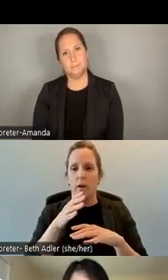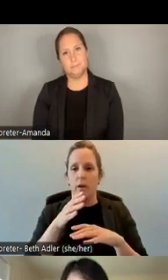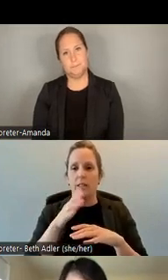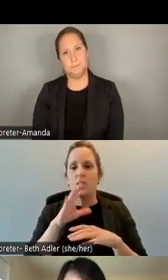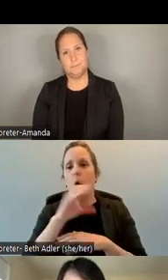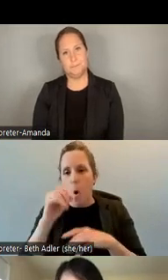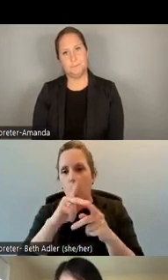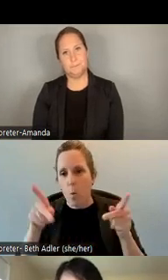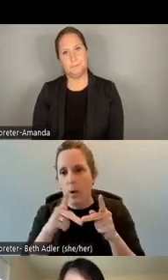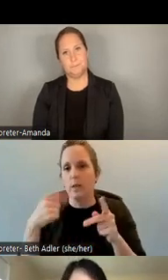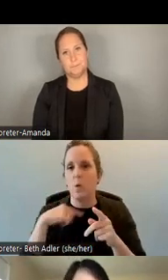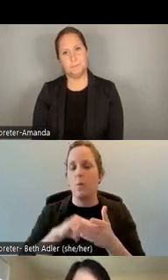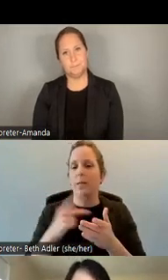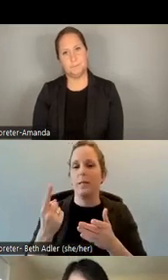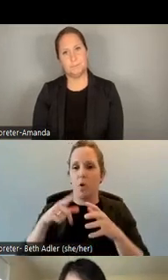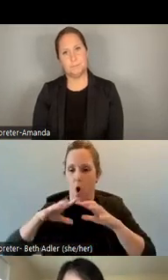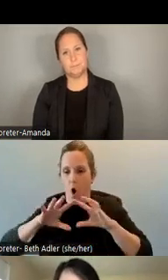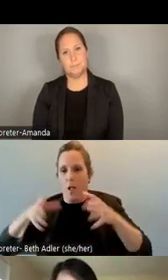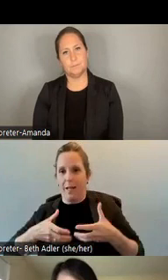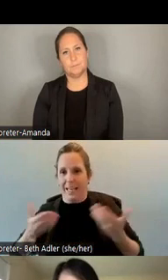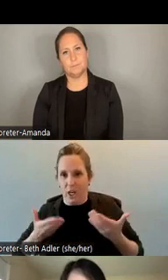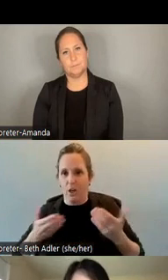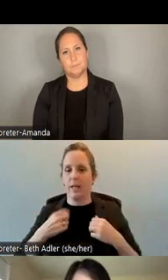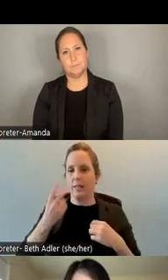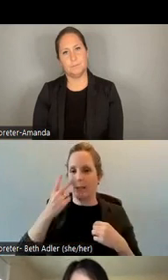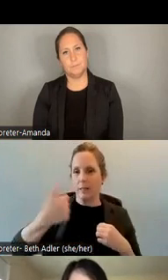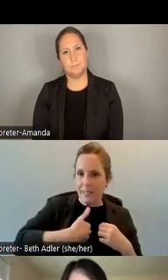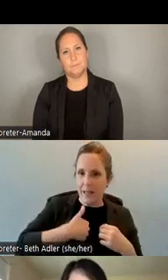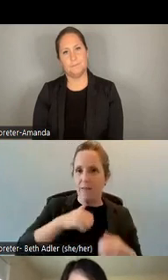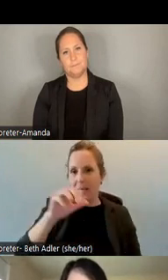One-Stop shopping people can come and see myself see our case manager see our nurse practitioner